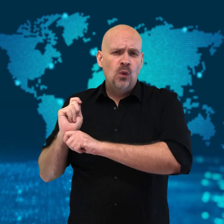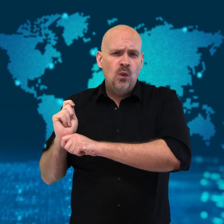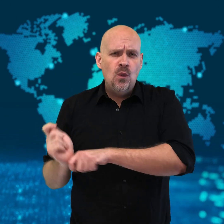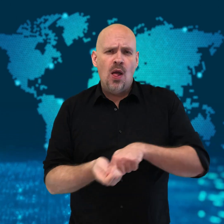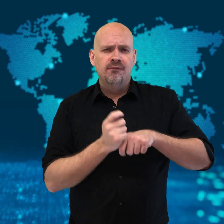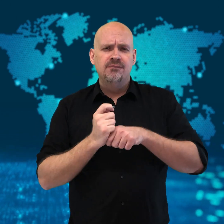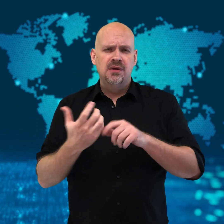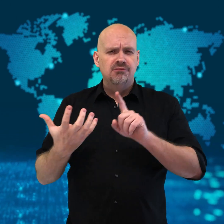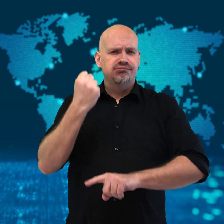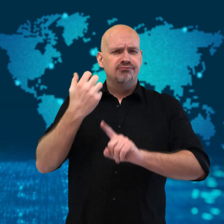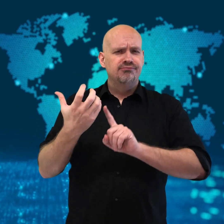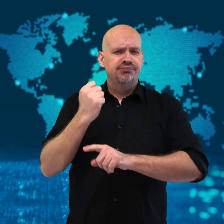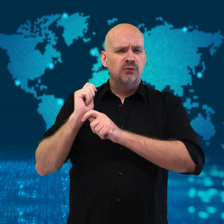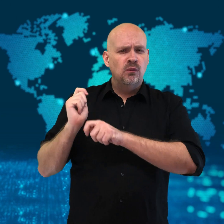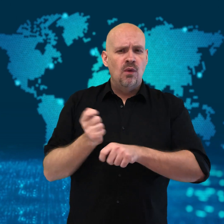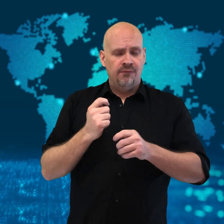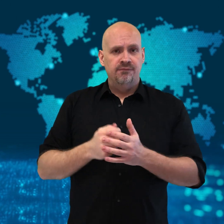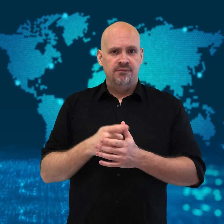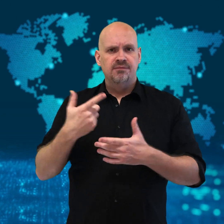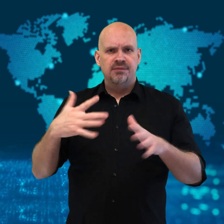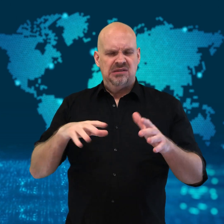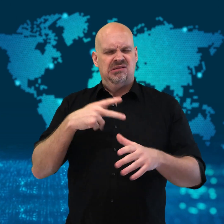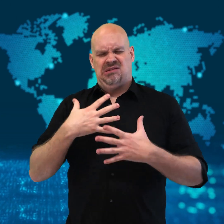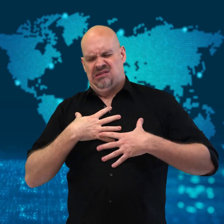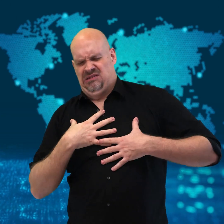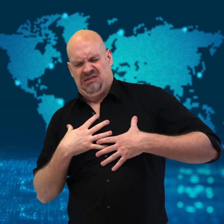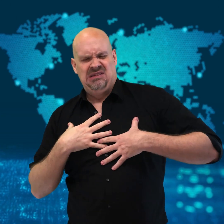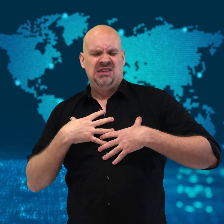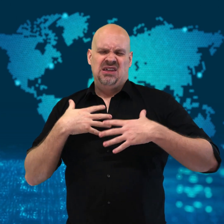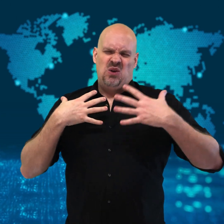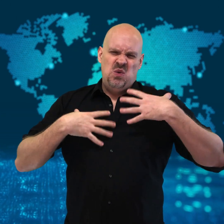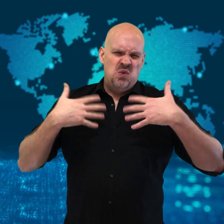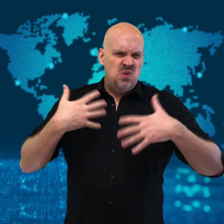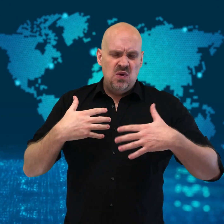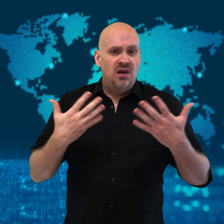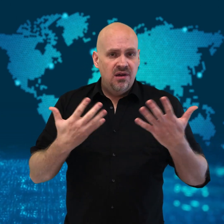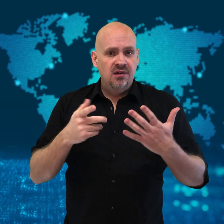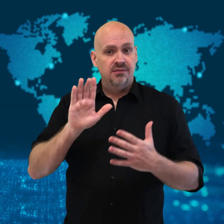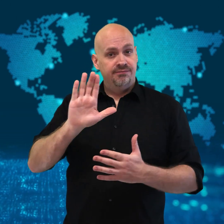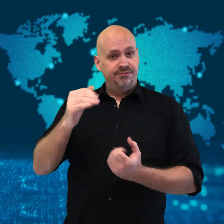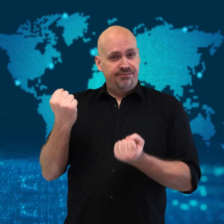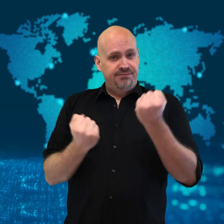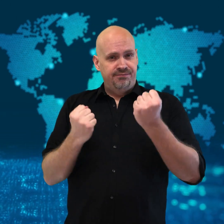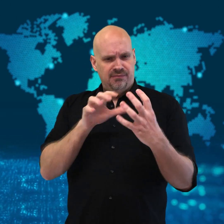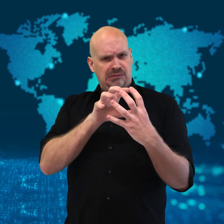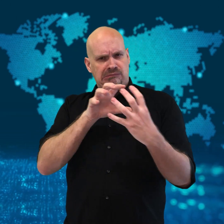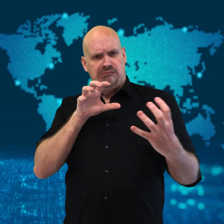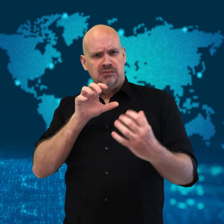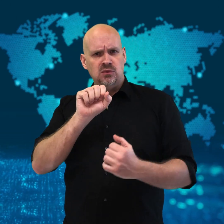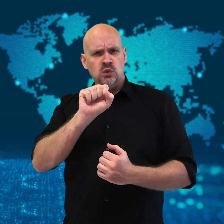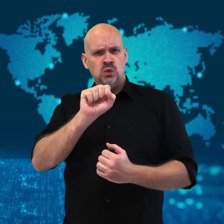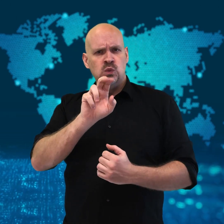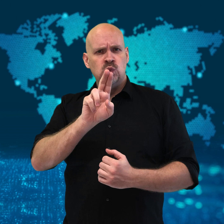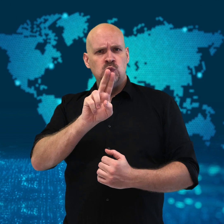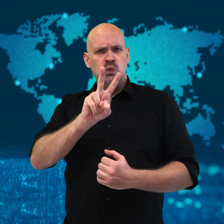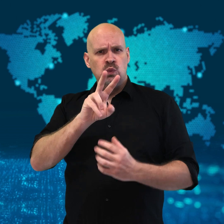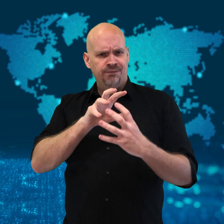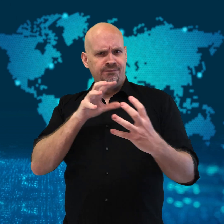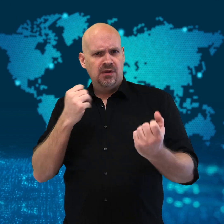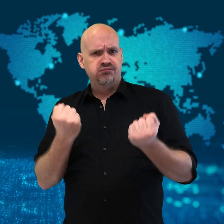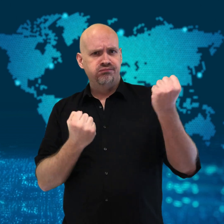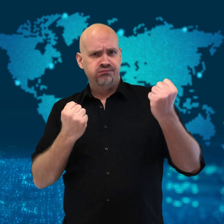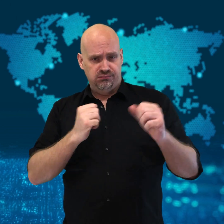was seriously injured when his SUV vehicle rolled over down a hill in